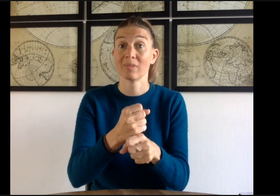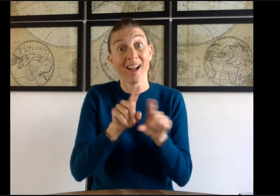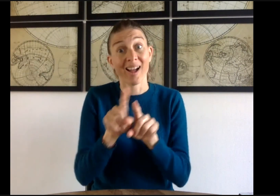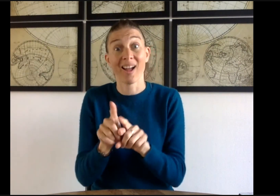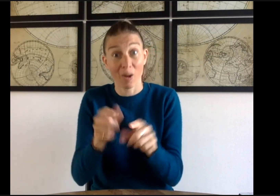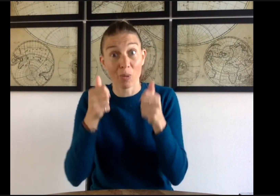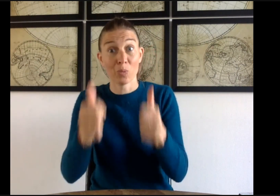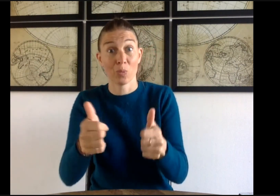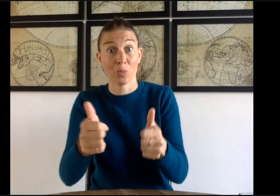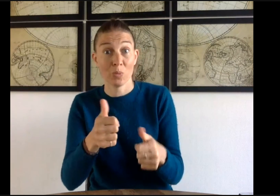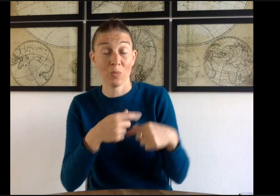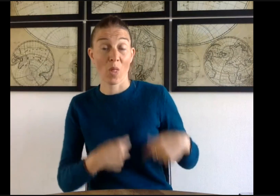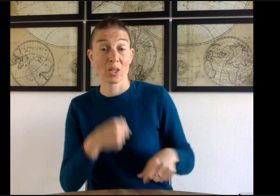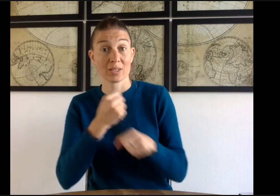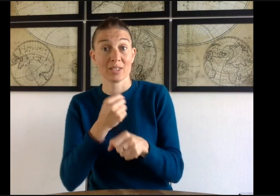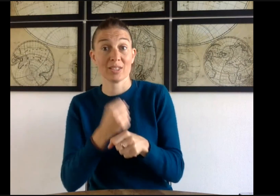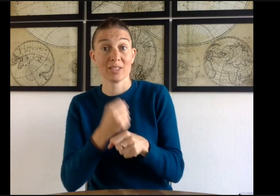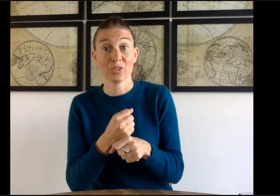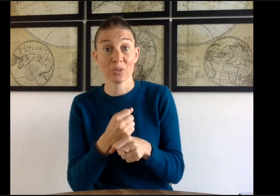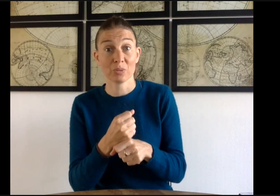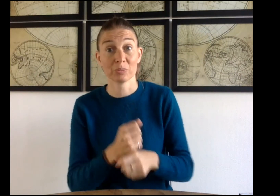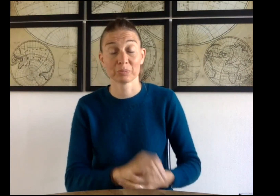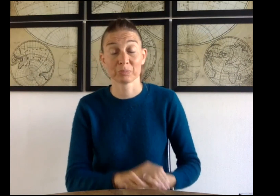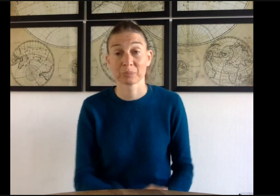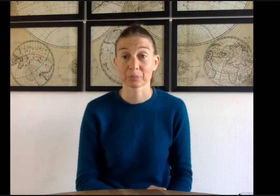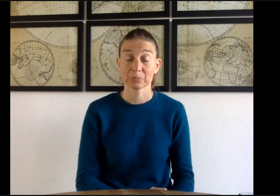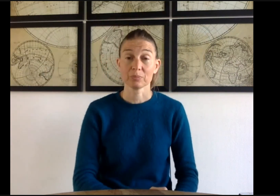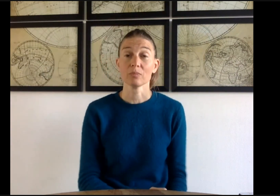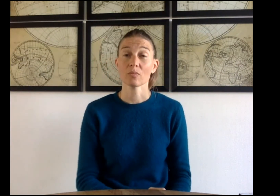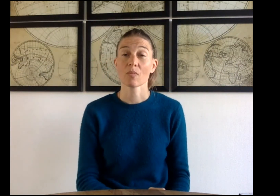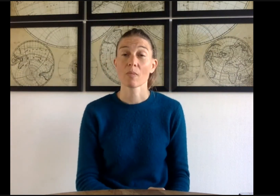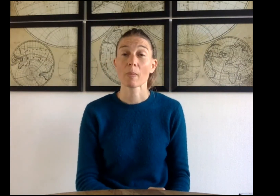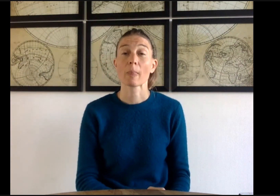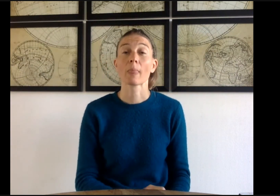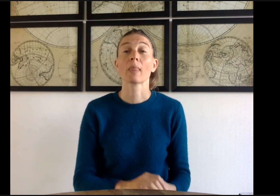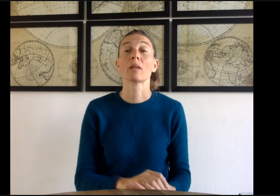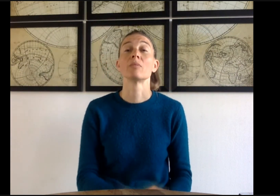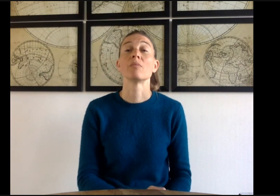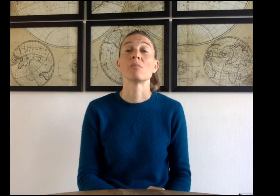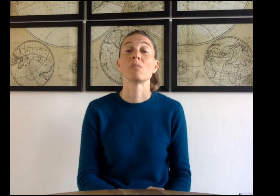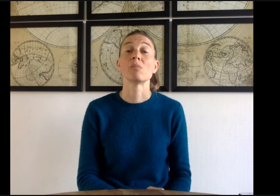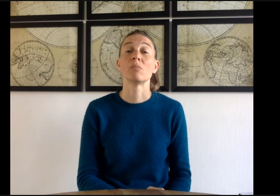Volunteering is often for persons with disabilities a way to self-fulfilment.